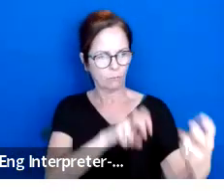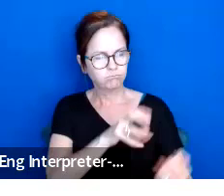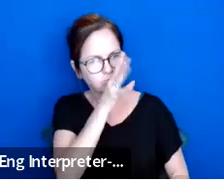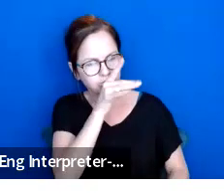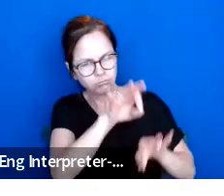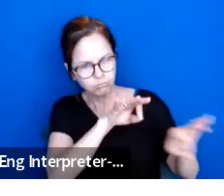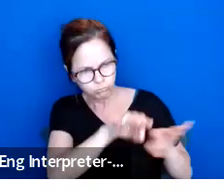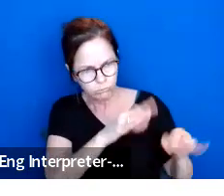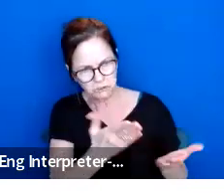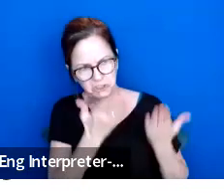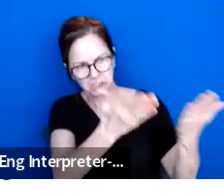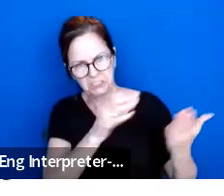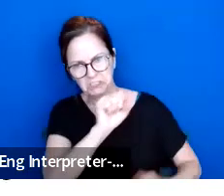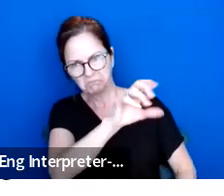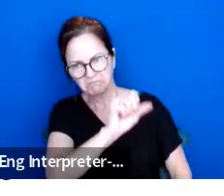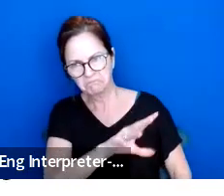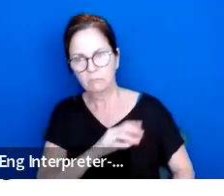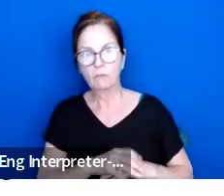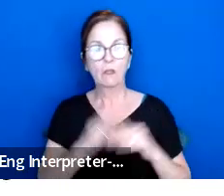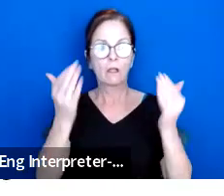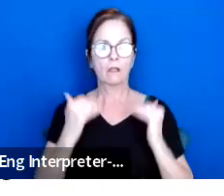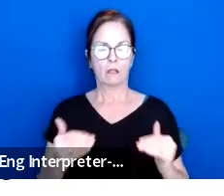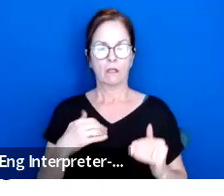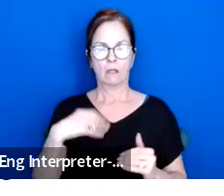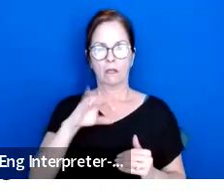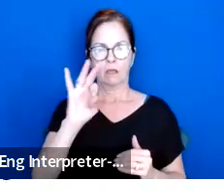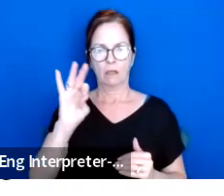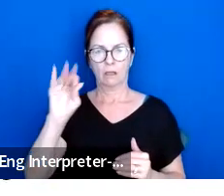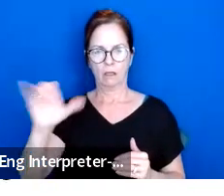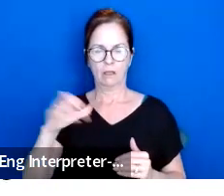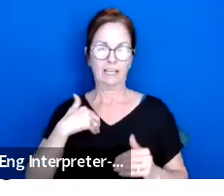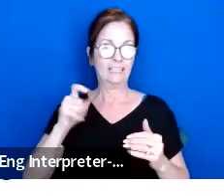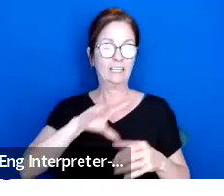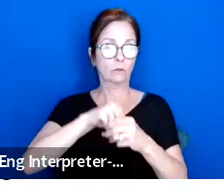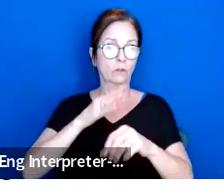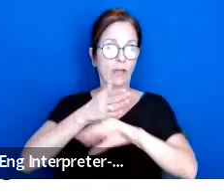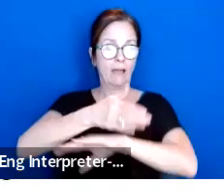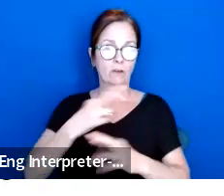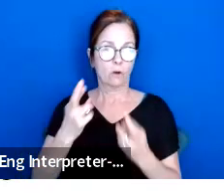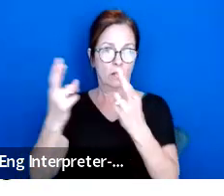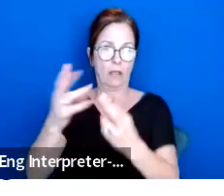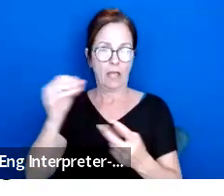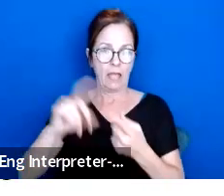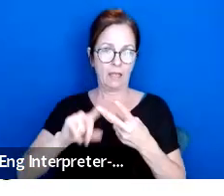The next question was does the faculty have to include the actual recommendation and then their response in the self study.